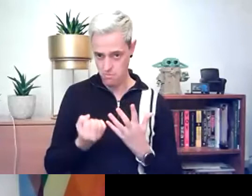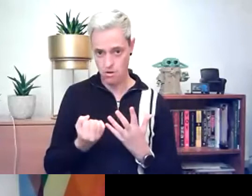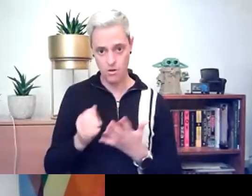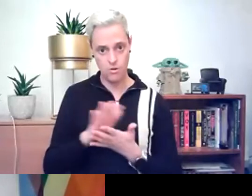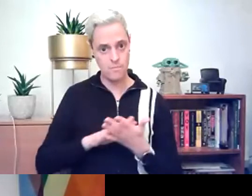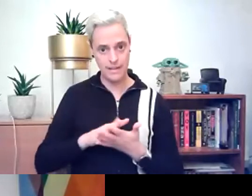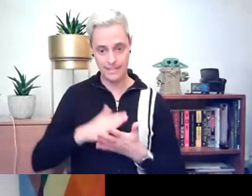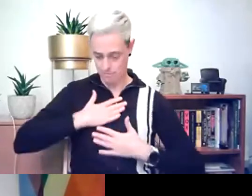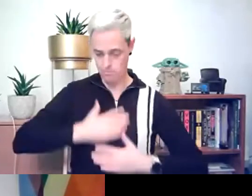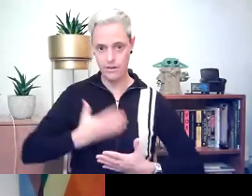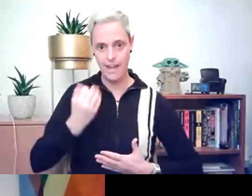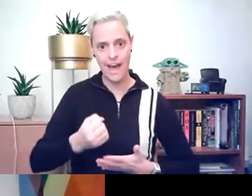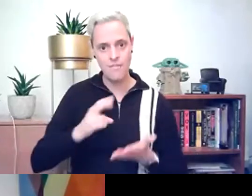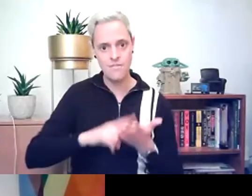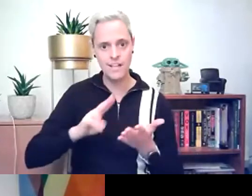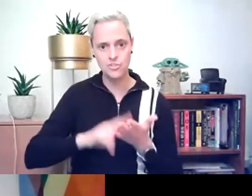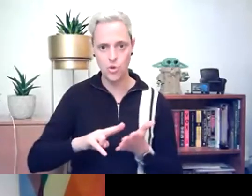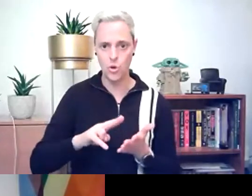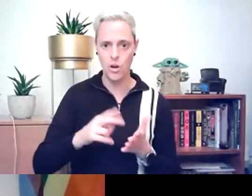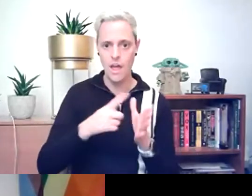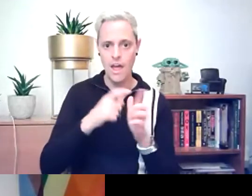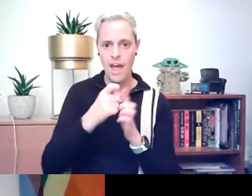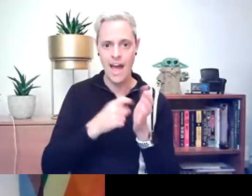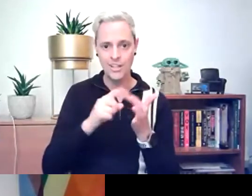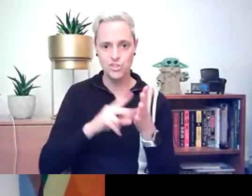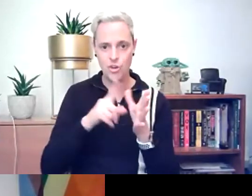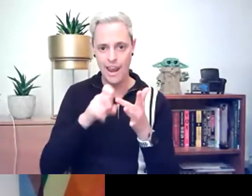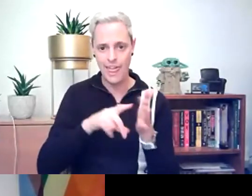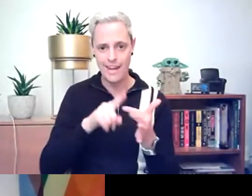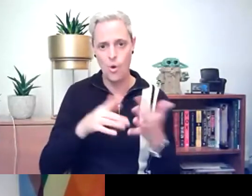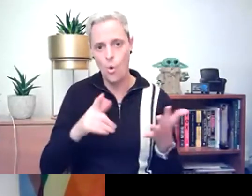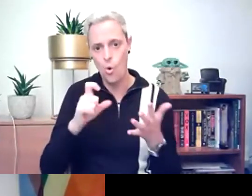stress hormones and you're not 18:41:11 getting that time to your body is